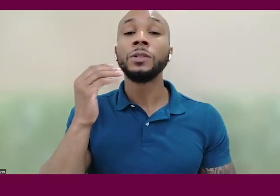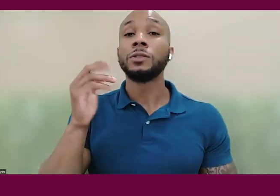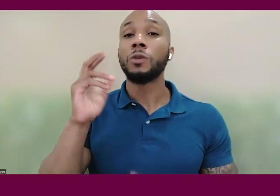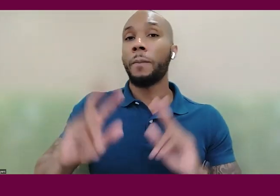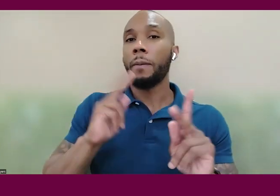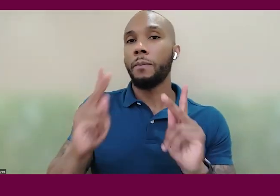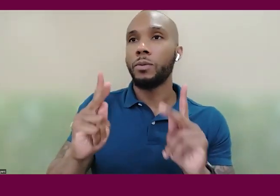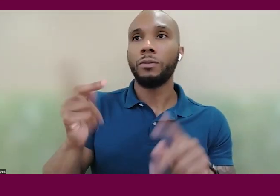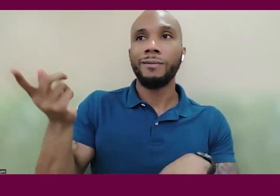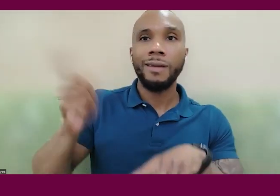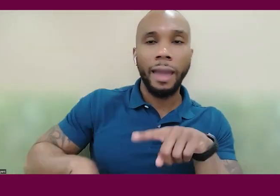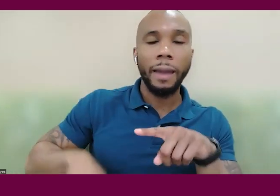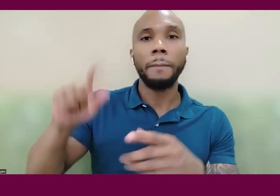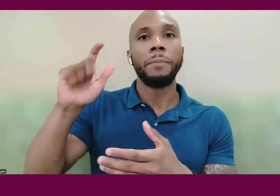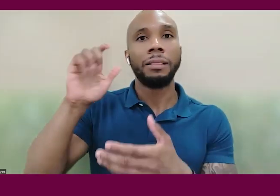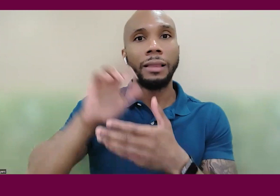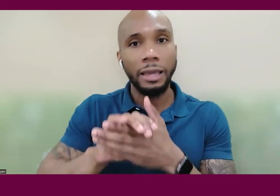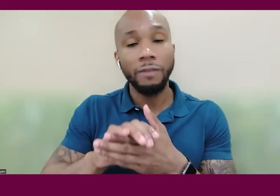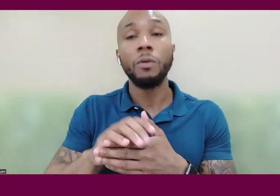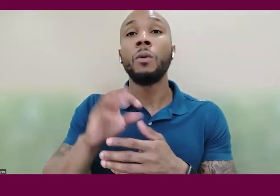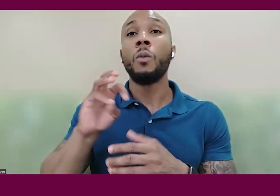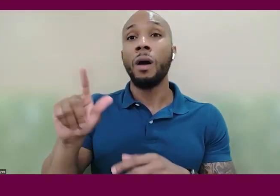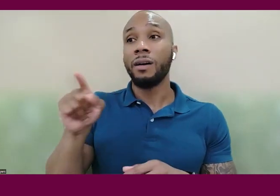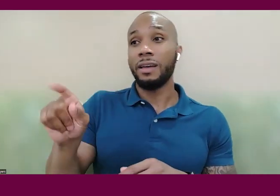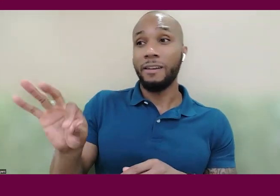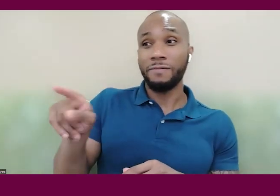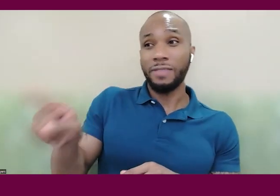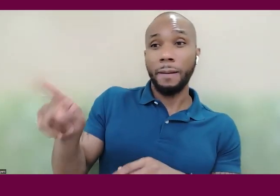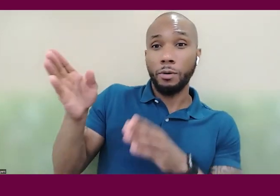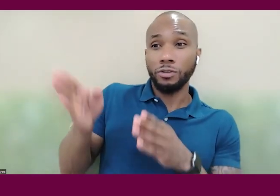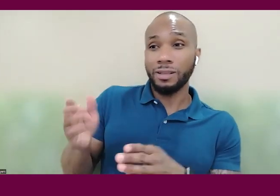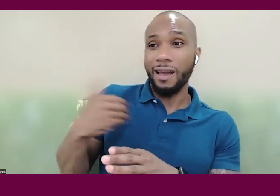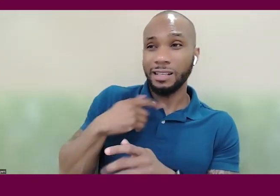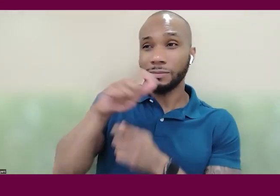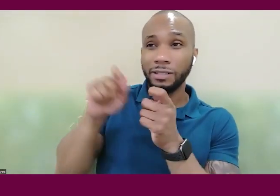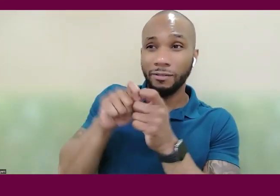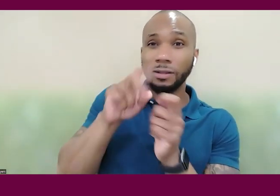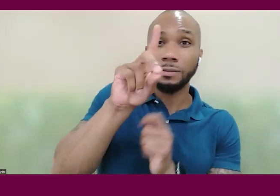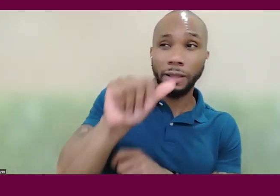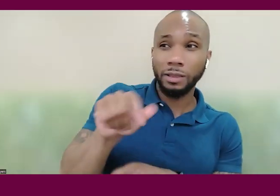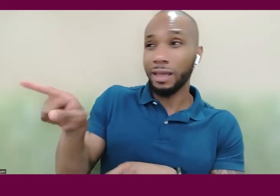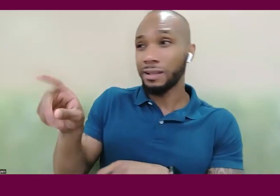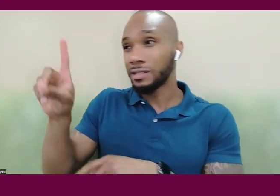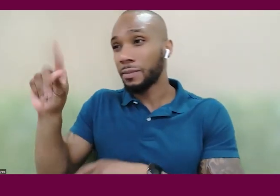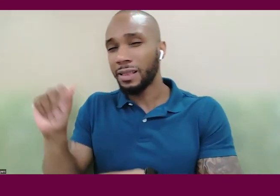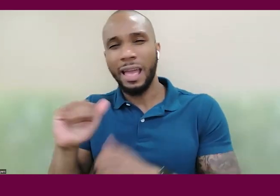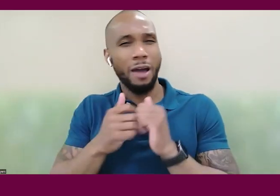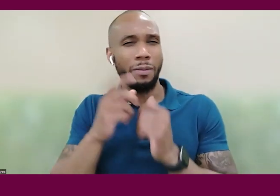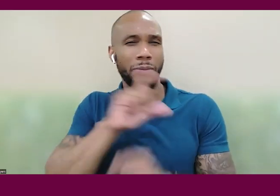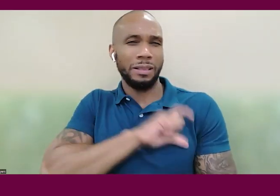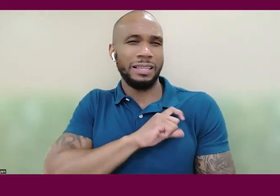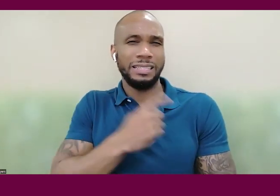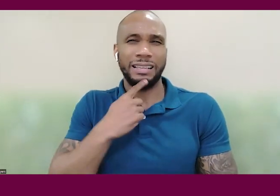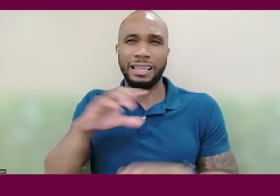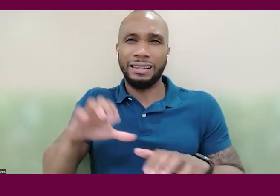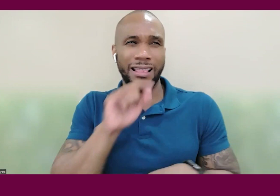So people can't believe that if this person has this disability or that disability, how is the police saying they did this or that.